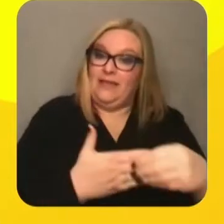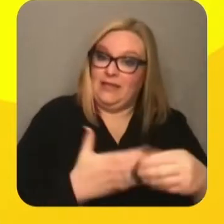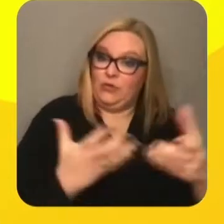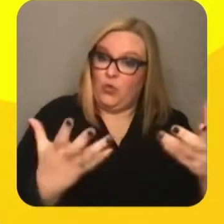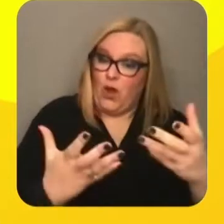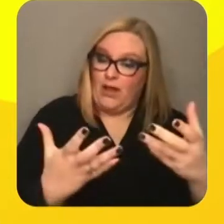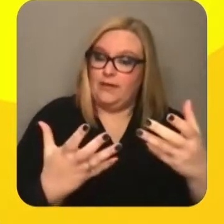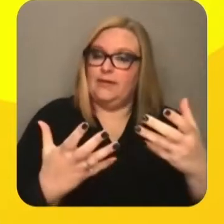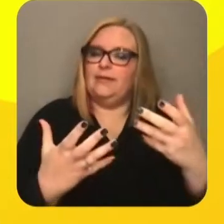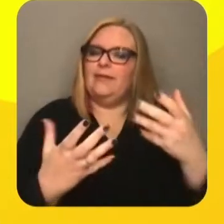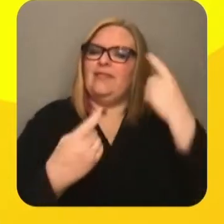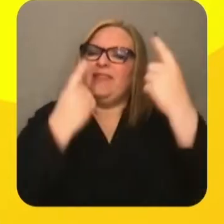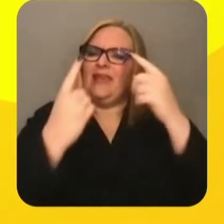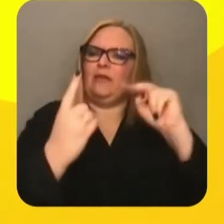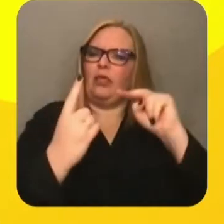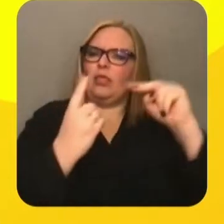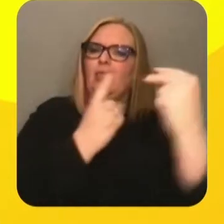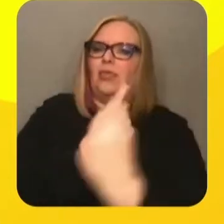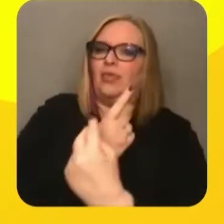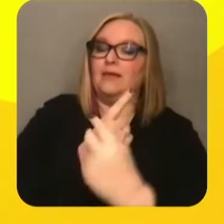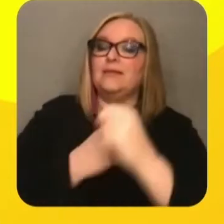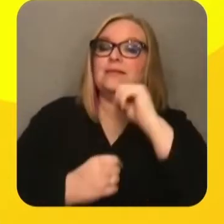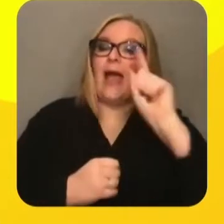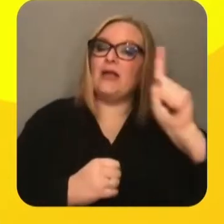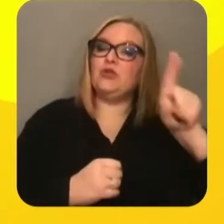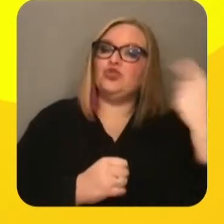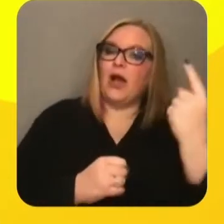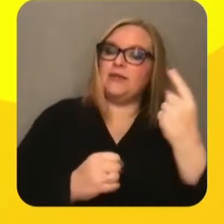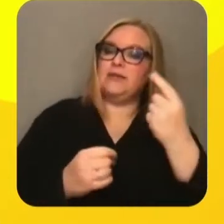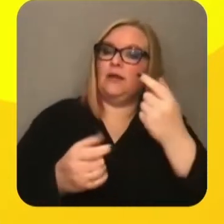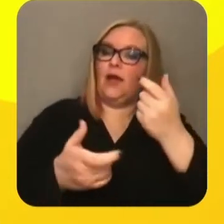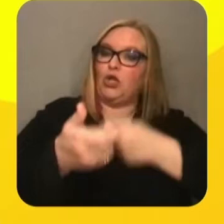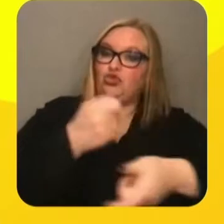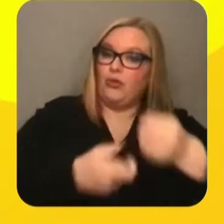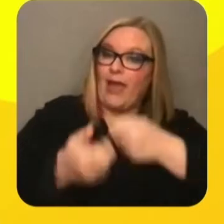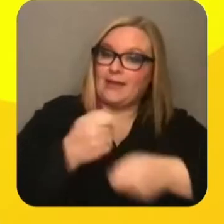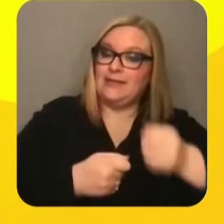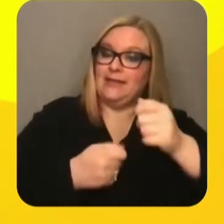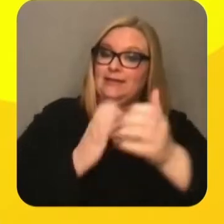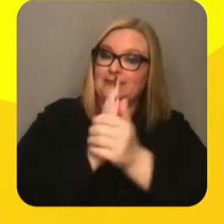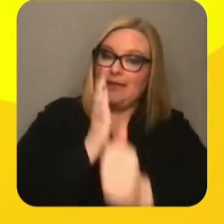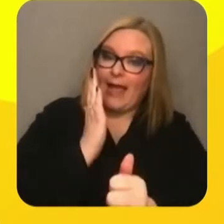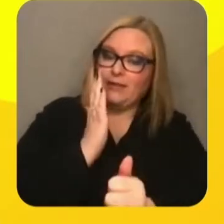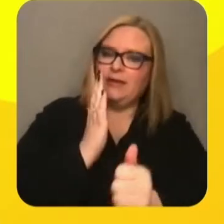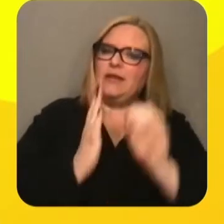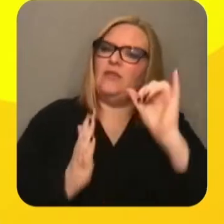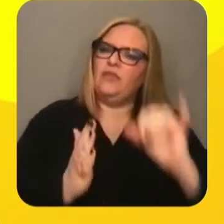and different ways of not just attracting talent. That's one letter. That's oftentimes the lever that we've given on,